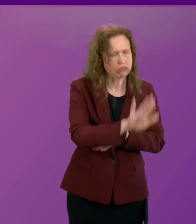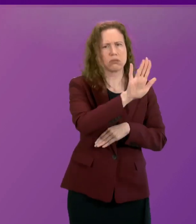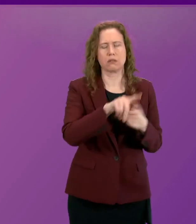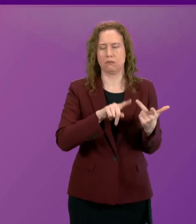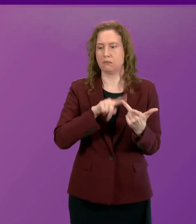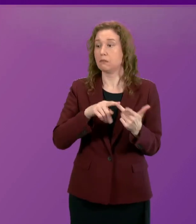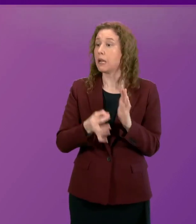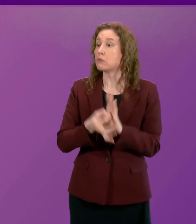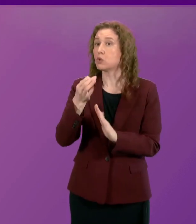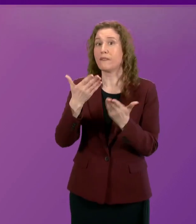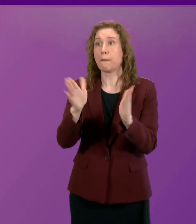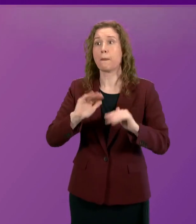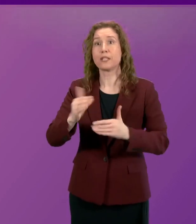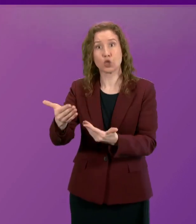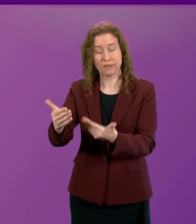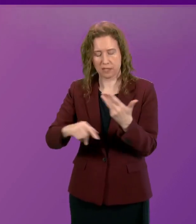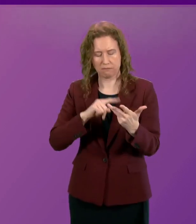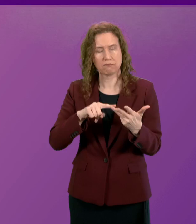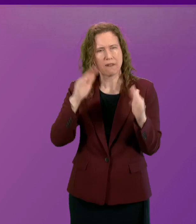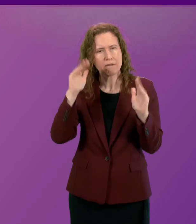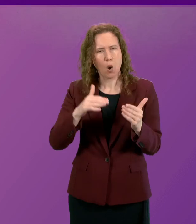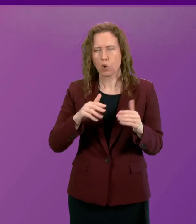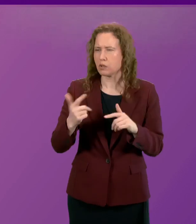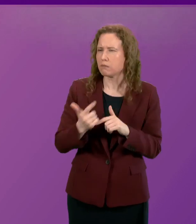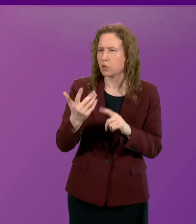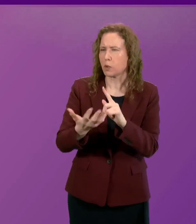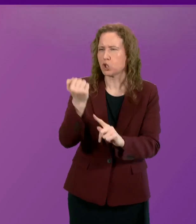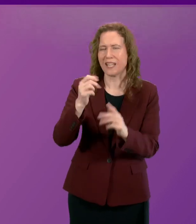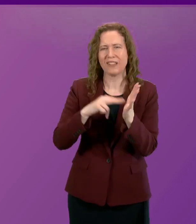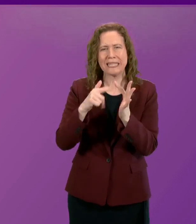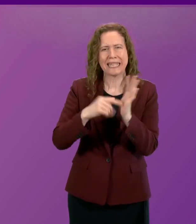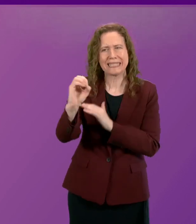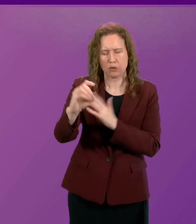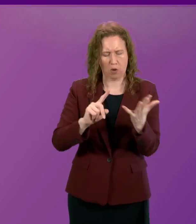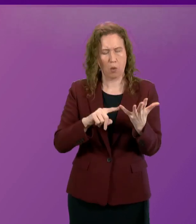on improving our public services, on the journey to net zero and on improving the